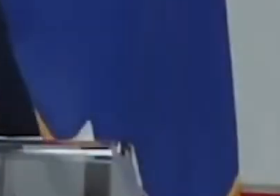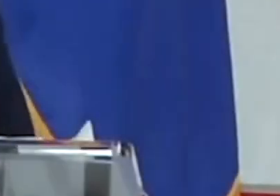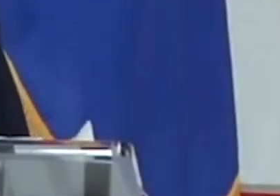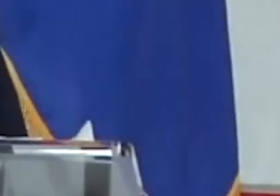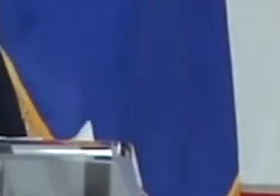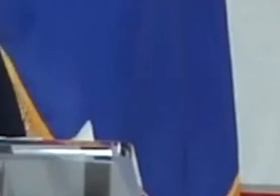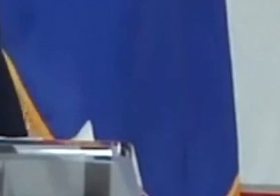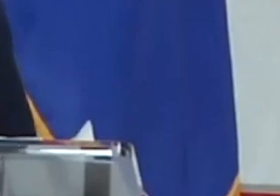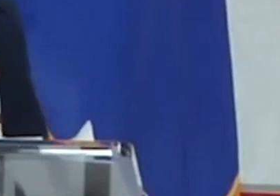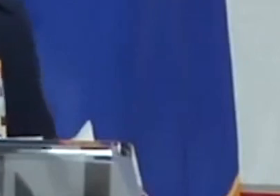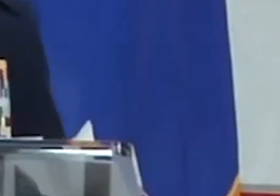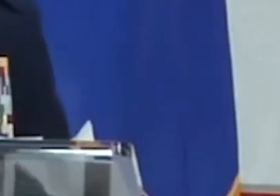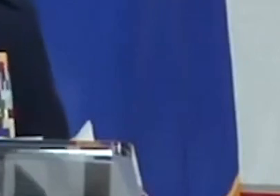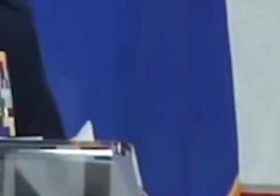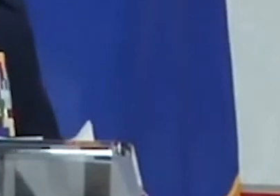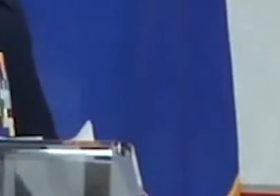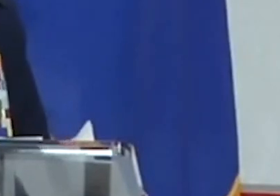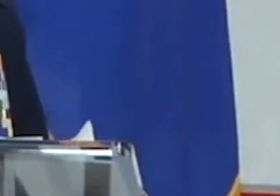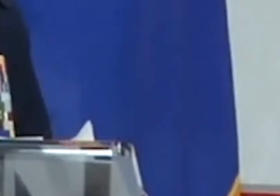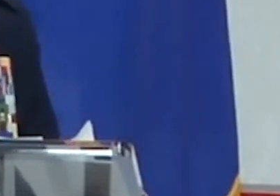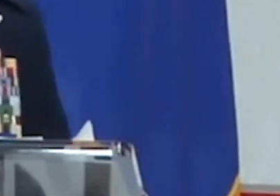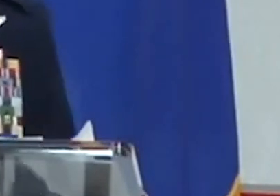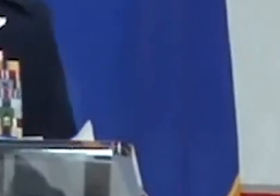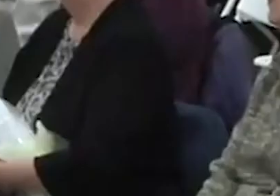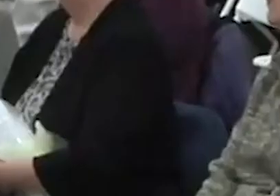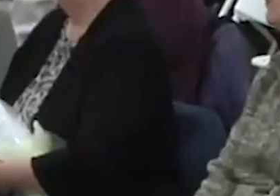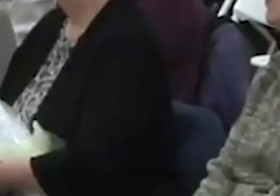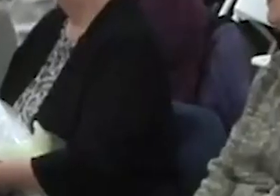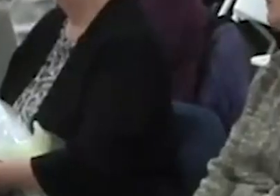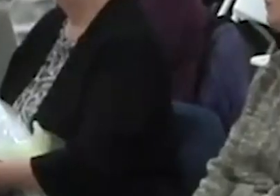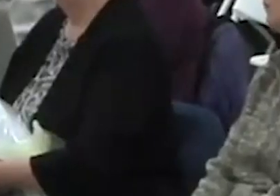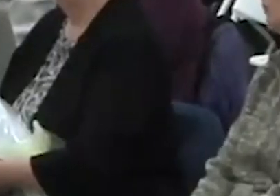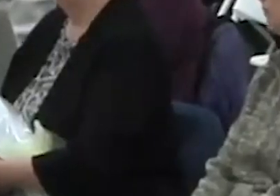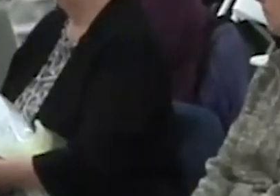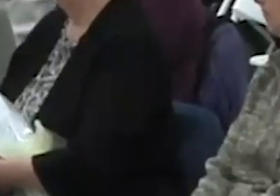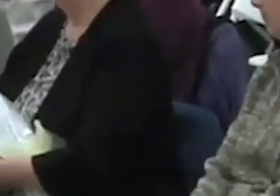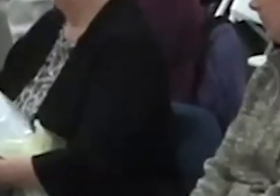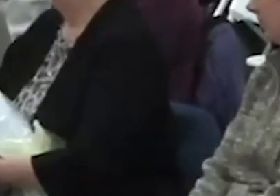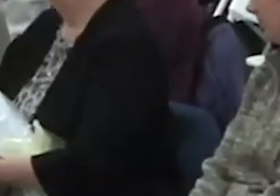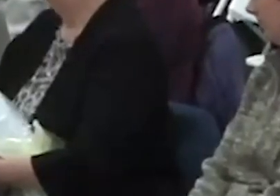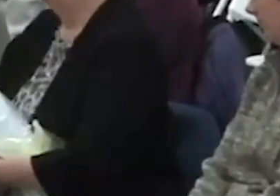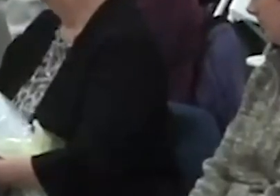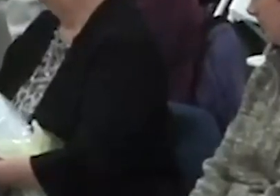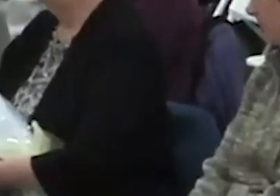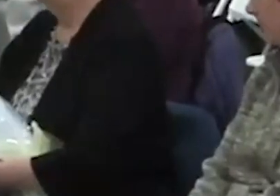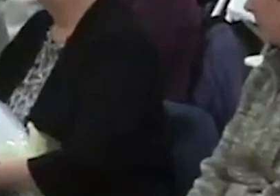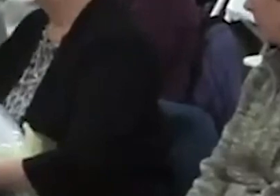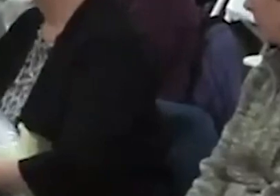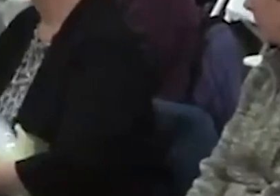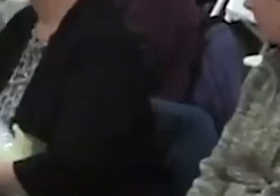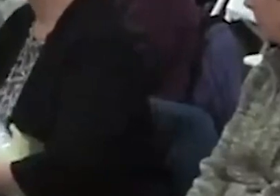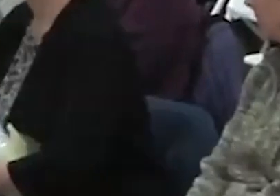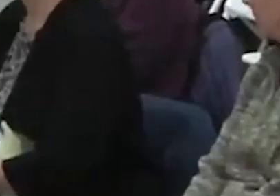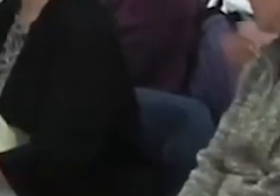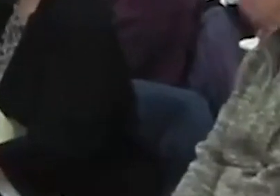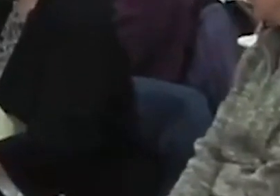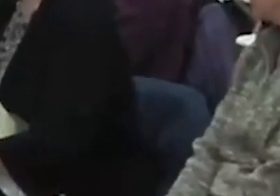for your love and support. you and dad are the foundation I built my life upon. You always